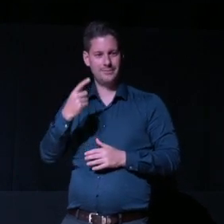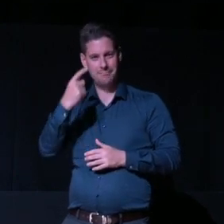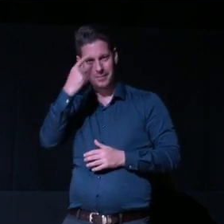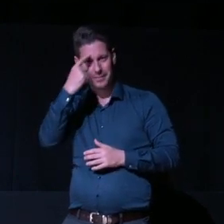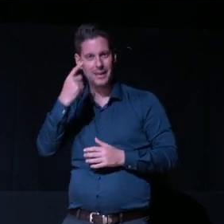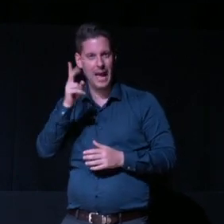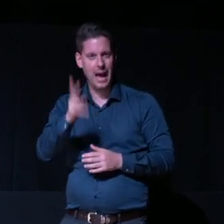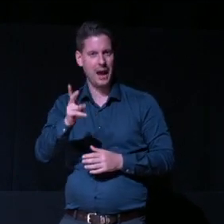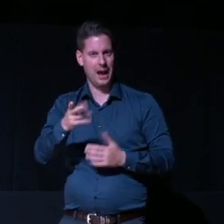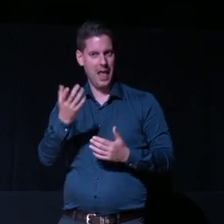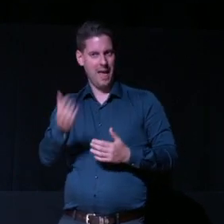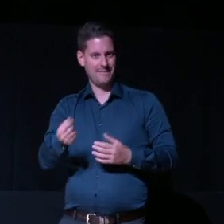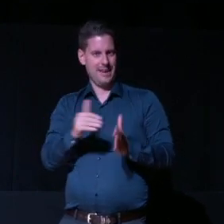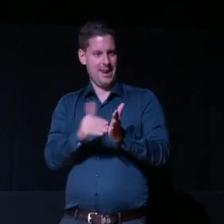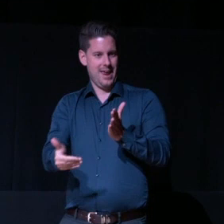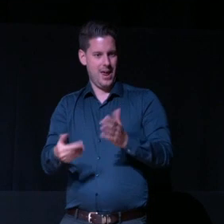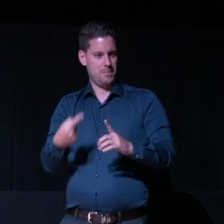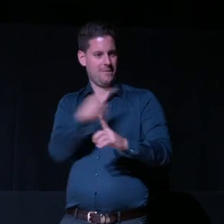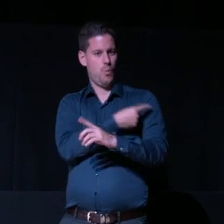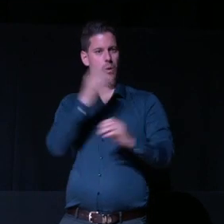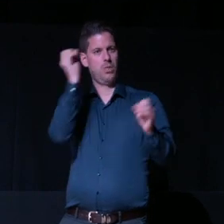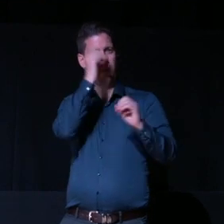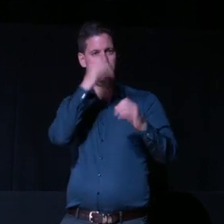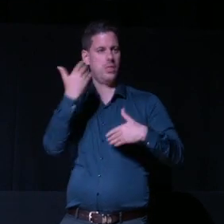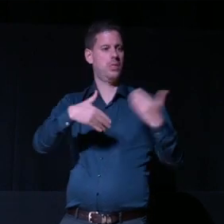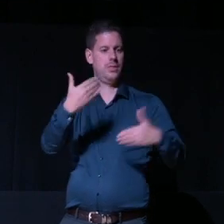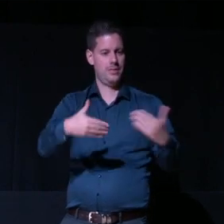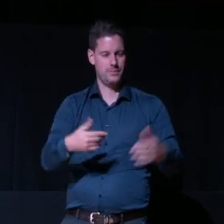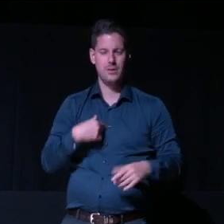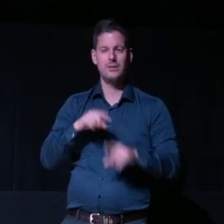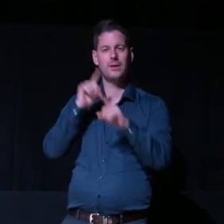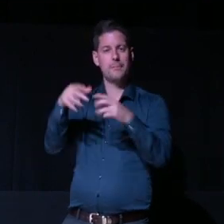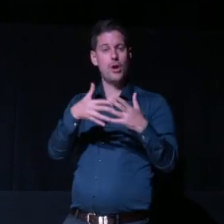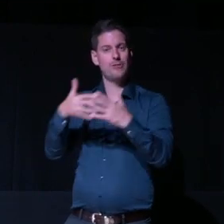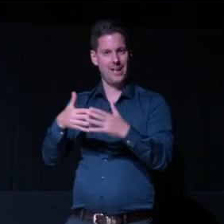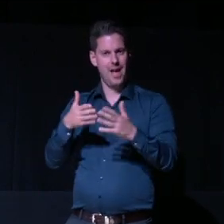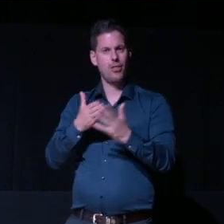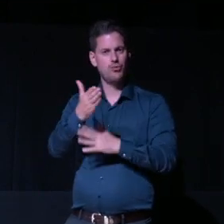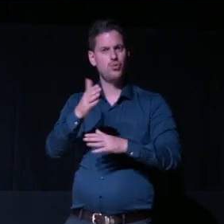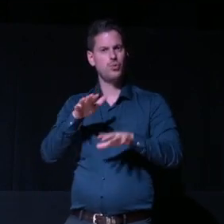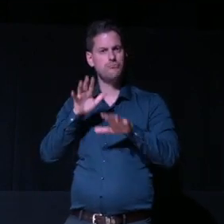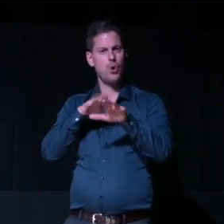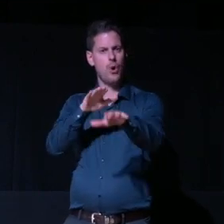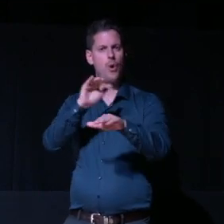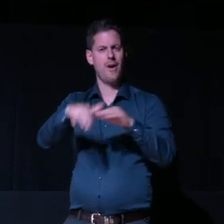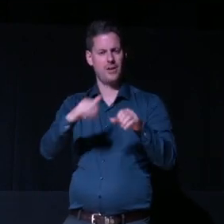I think I was in the US during the George Floyd protests and coming back to Australia I was living overseas moving back to Australia.